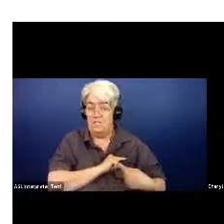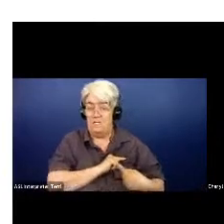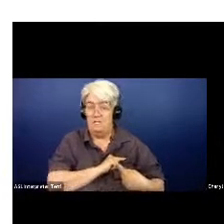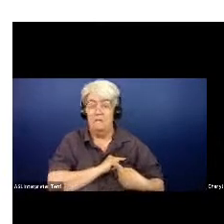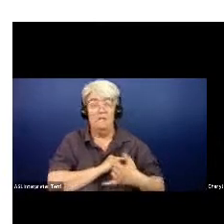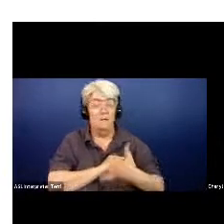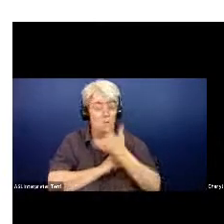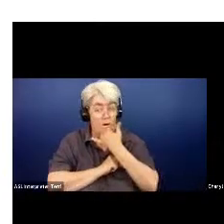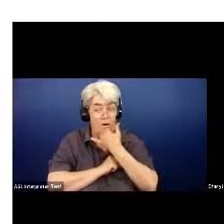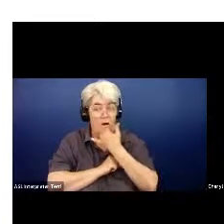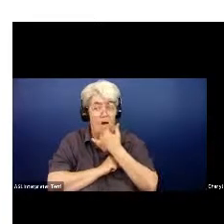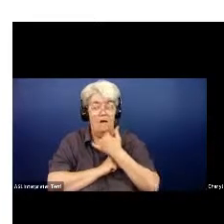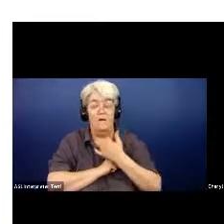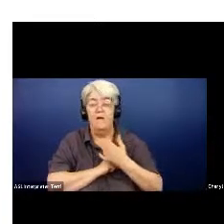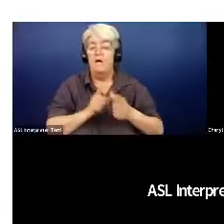hope most people never have to come to to